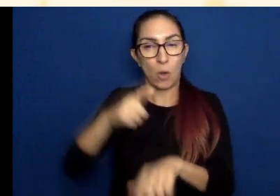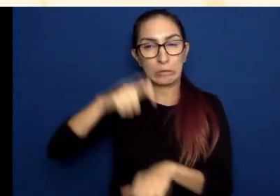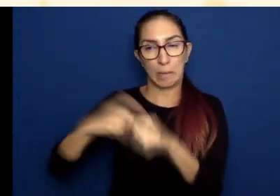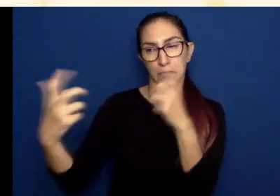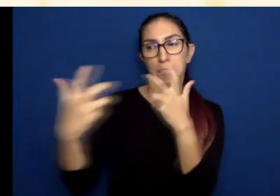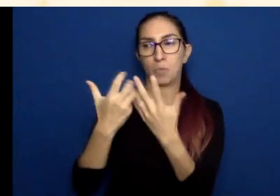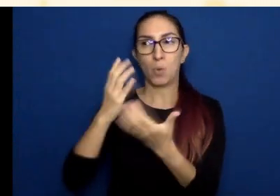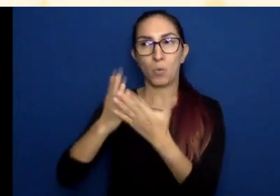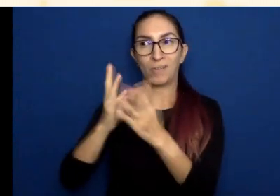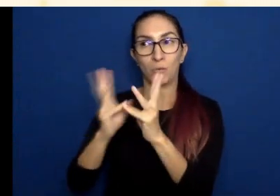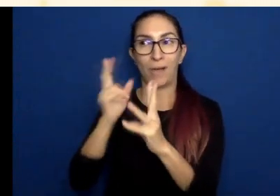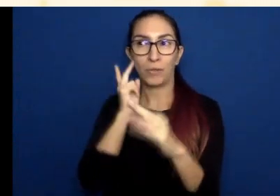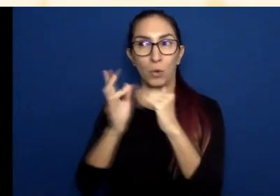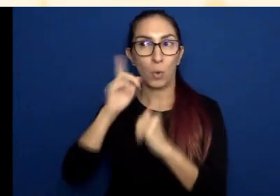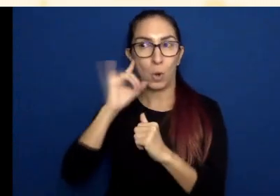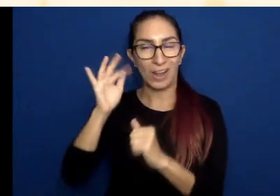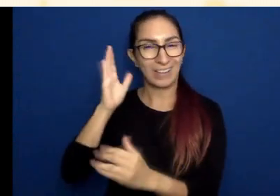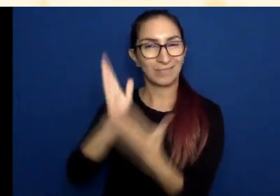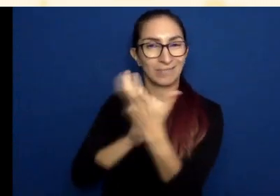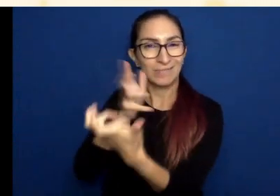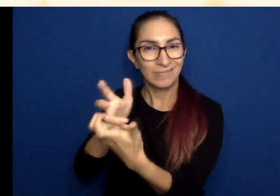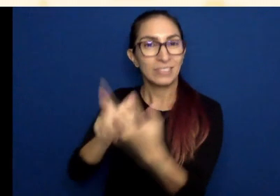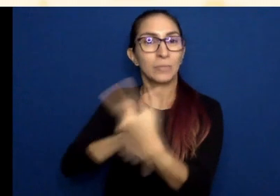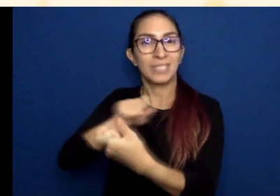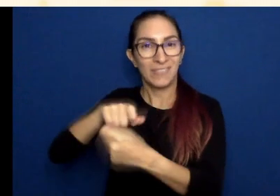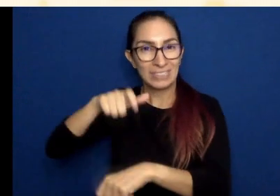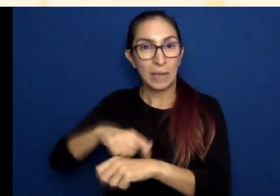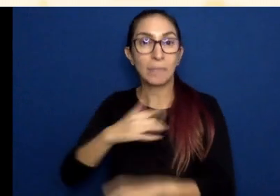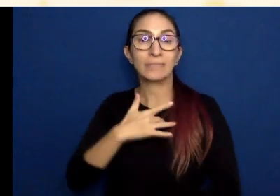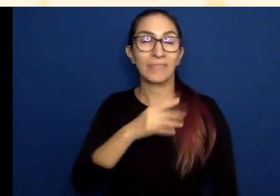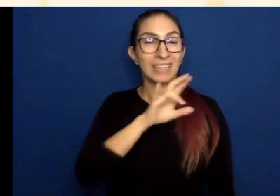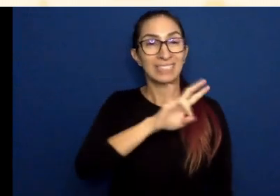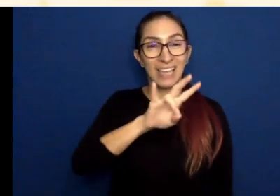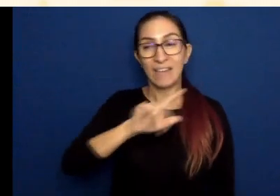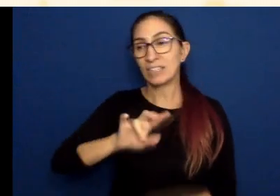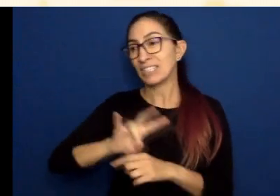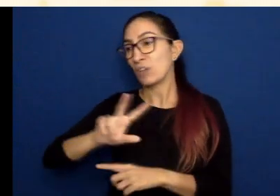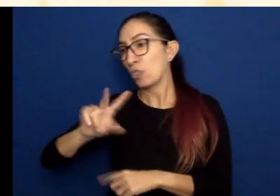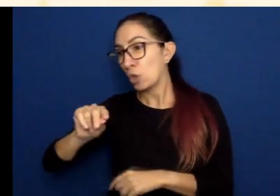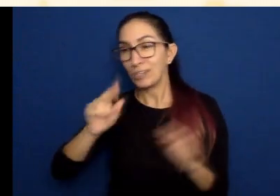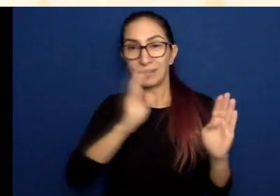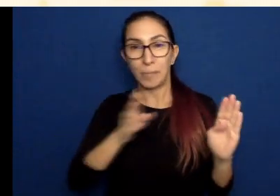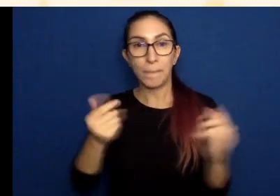However, those times, these 7am, 7:30, et cetera, they are also links.